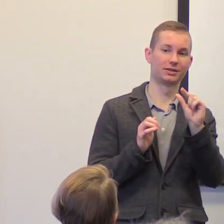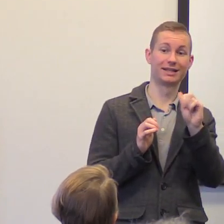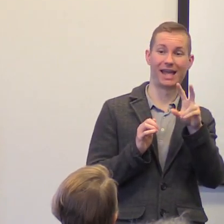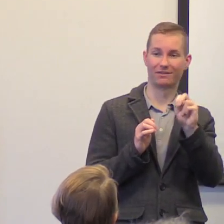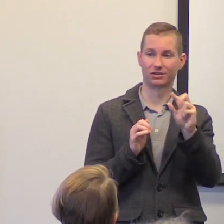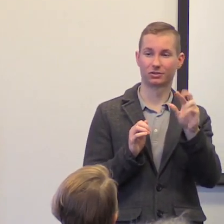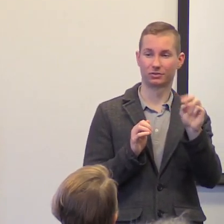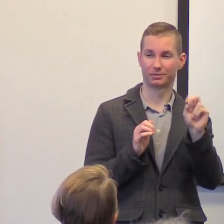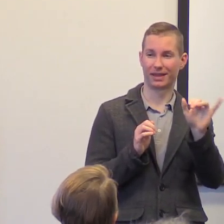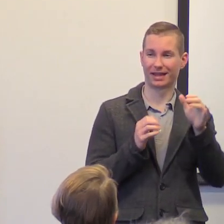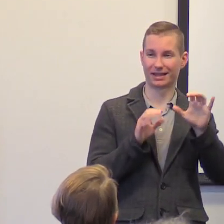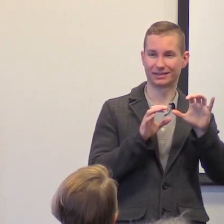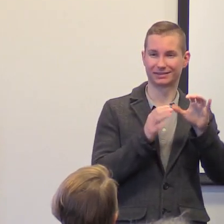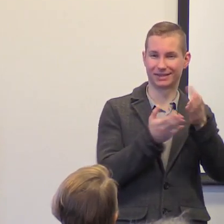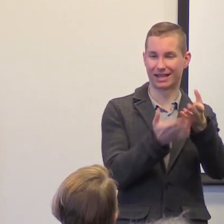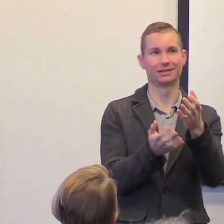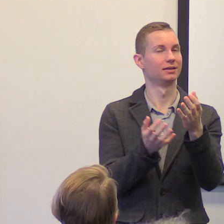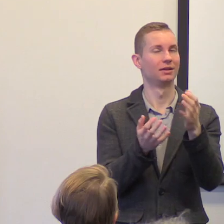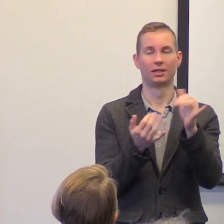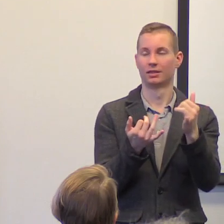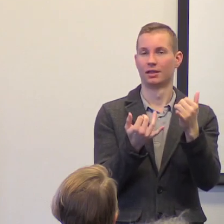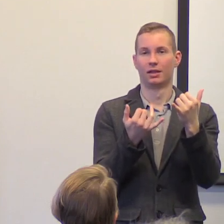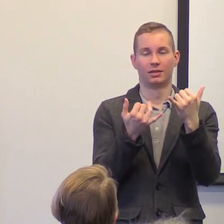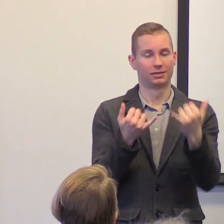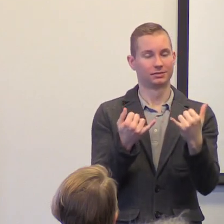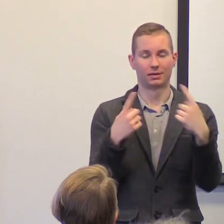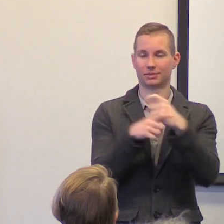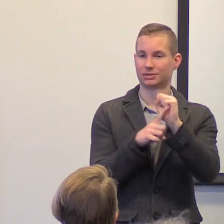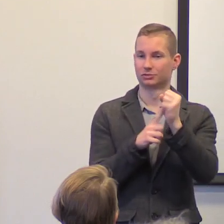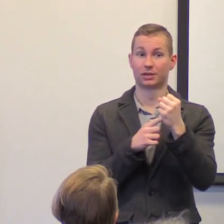So it's a very complicated picture, and I couldn't agree more. Very concerning.